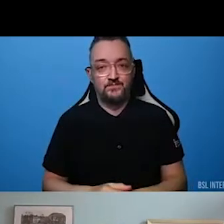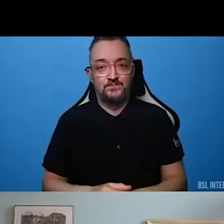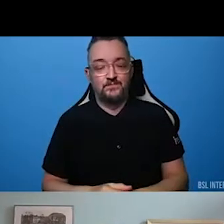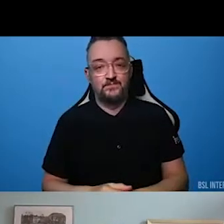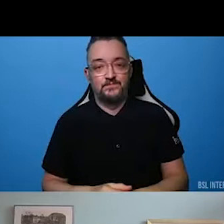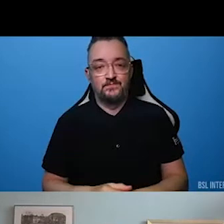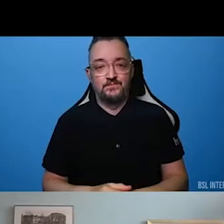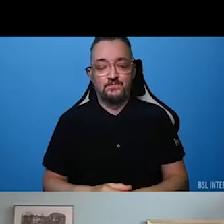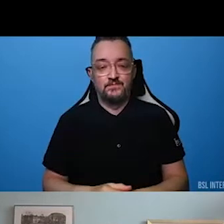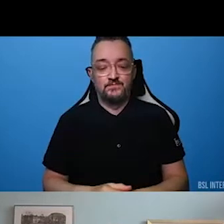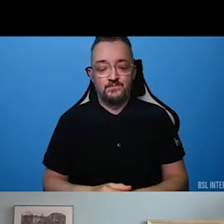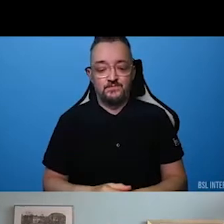[Meredith] Yep. All good. Okay.